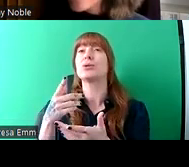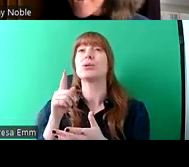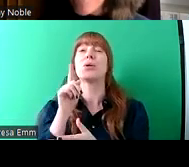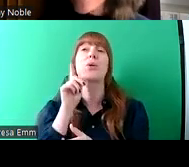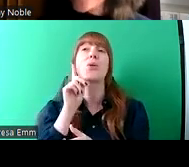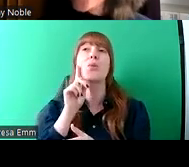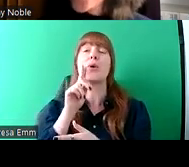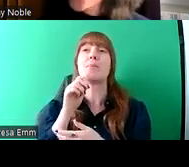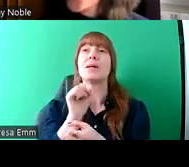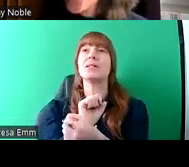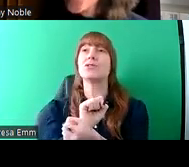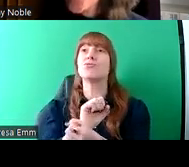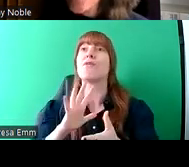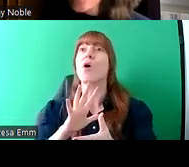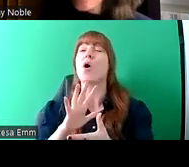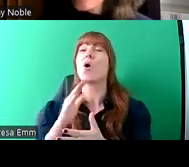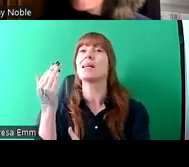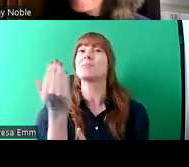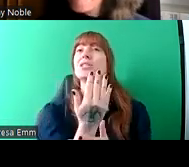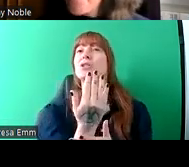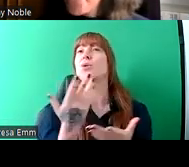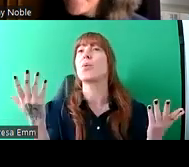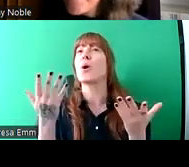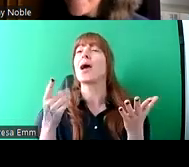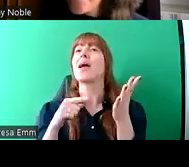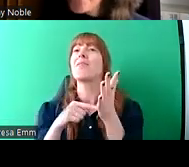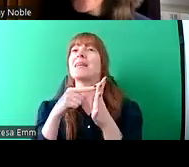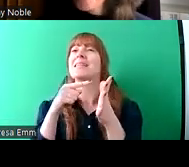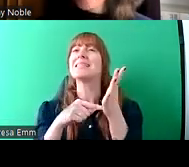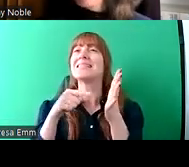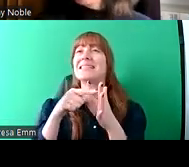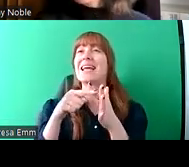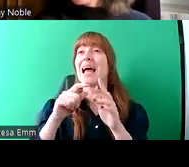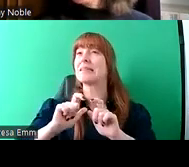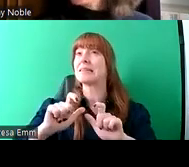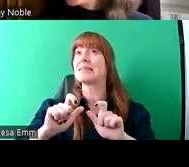at the Tate, it's only on for another couple of weeks I think, so definitely worth seeing,